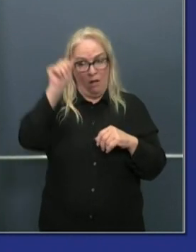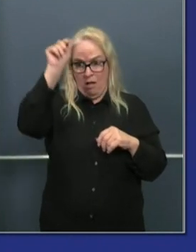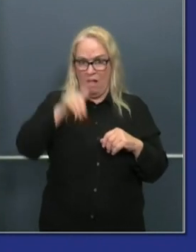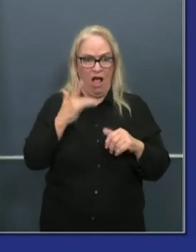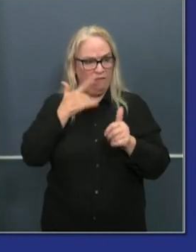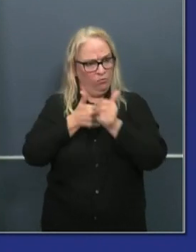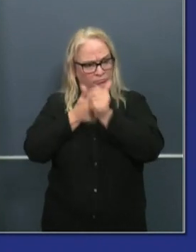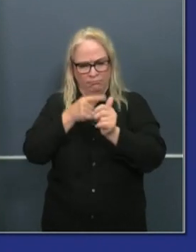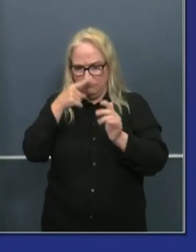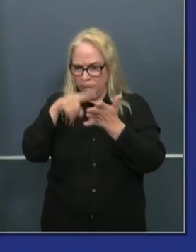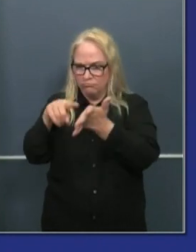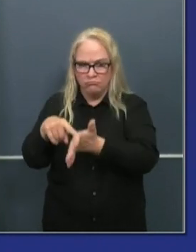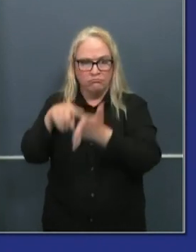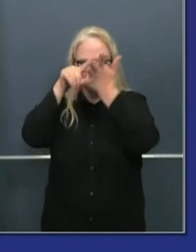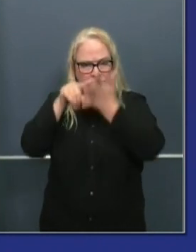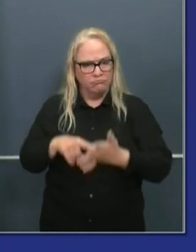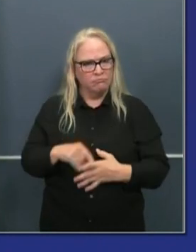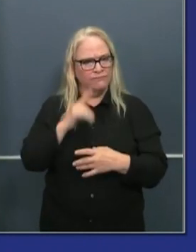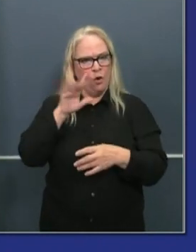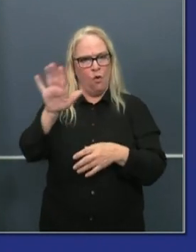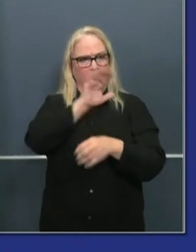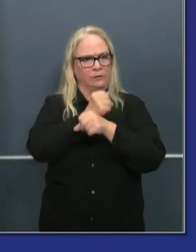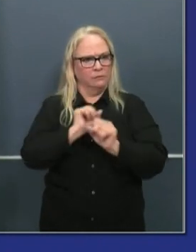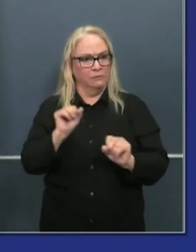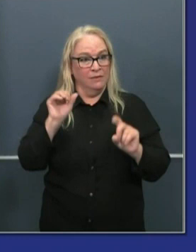OUT IN SIX REGIONS IN THE STATE